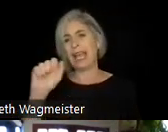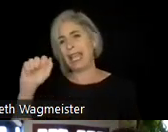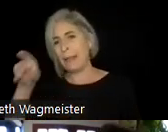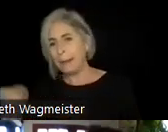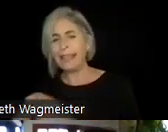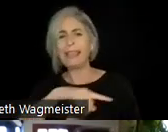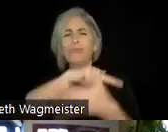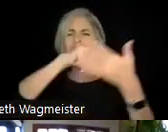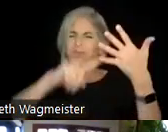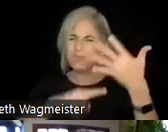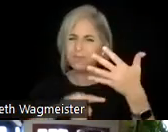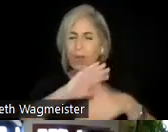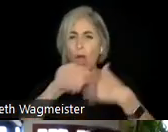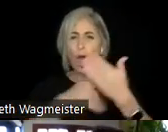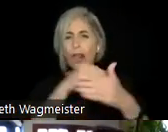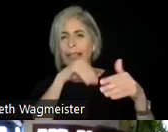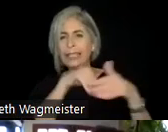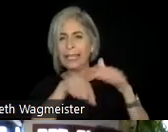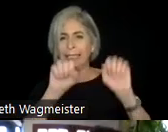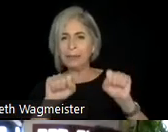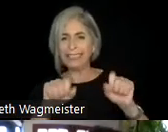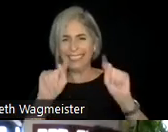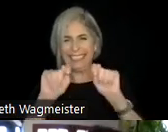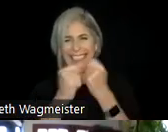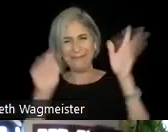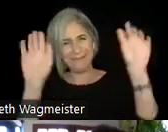Patrick J.McGovern foundation